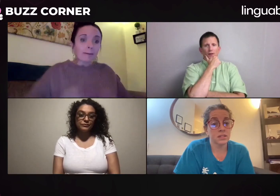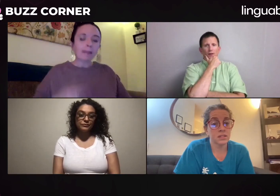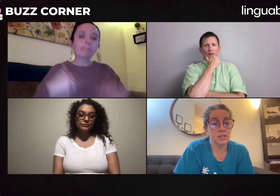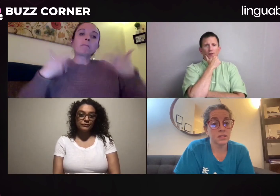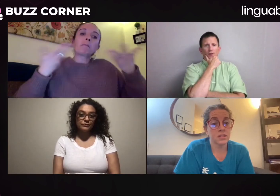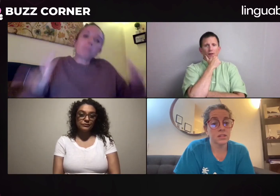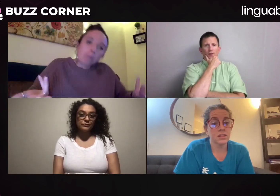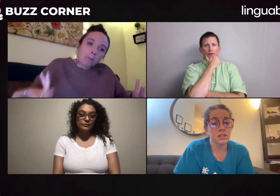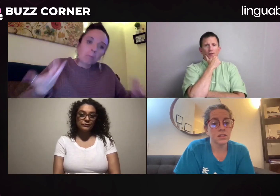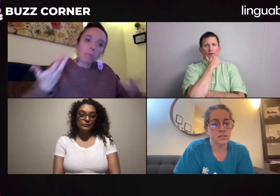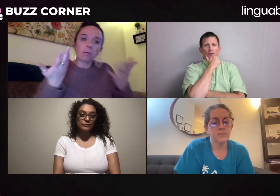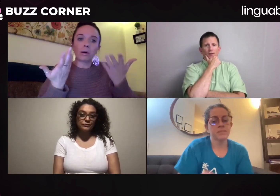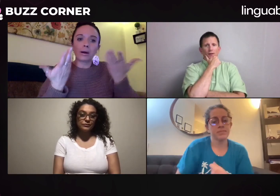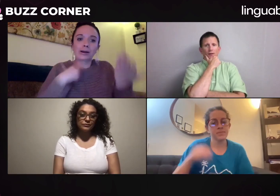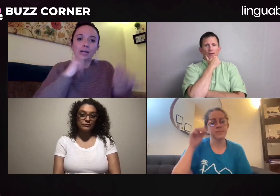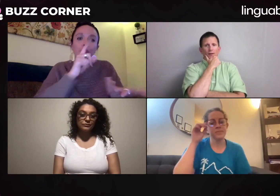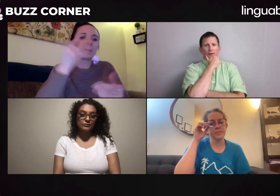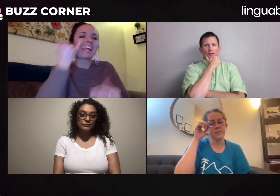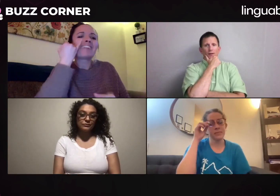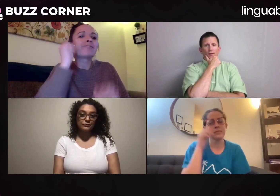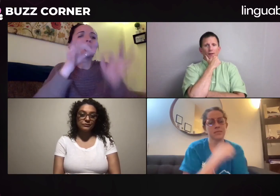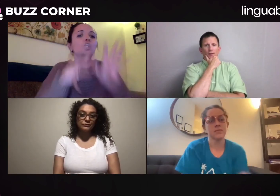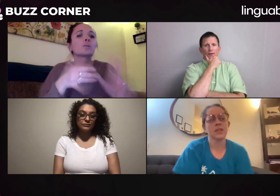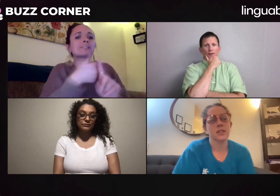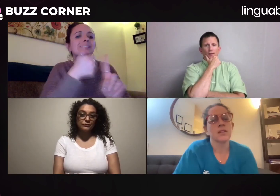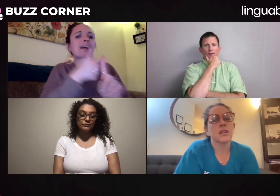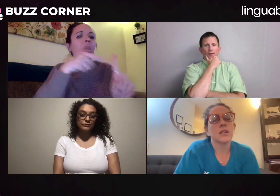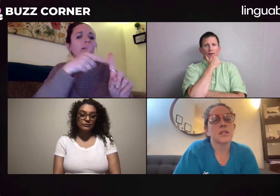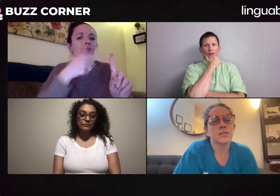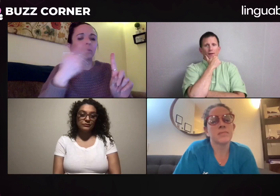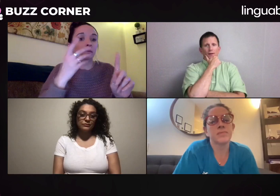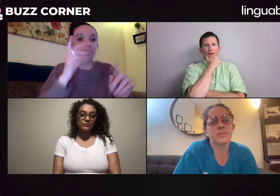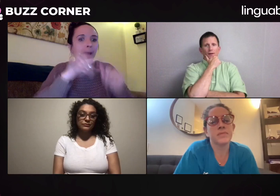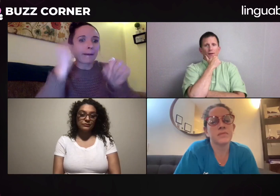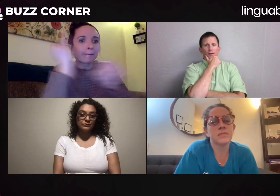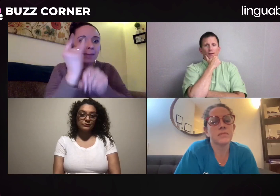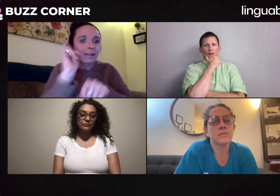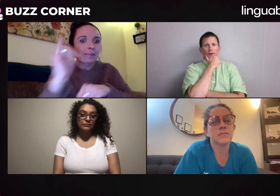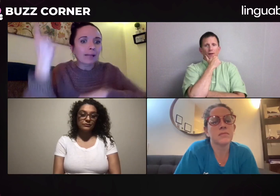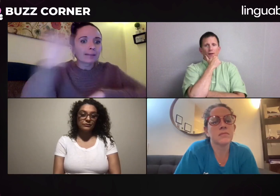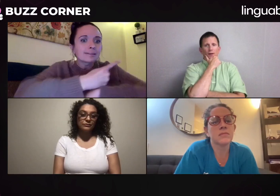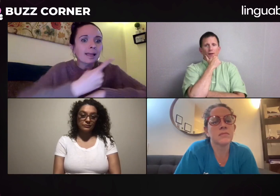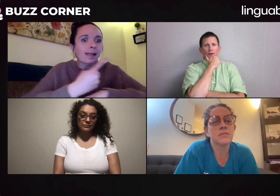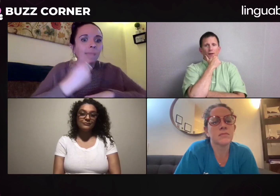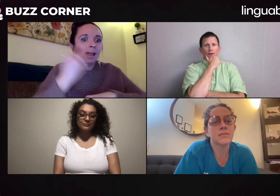Whether or not you know the interpreters are well known, you know, maybe that interpreter can't make it that day